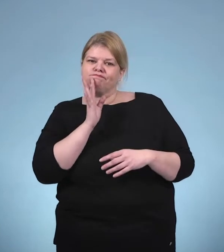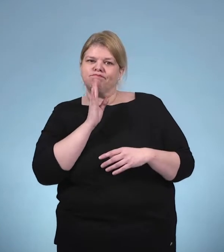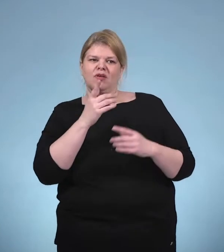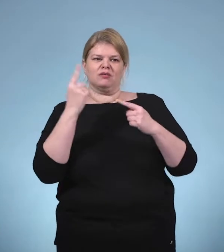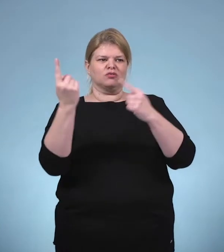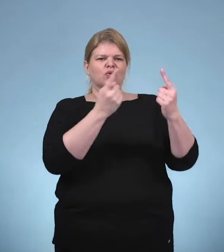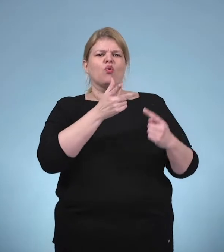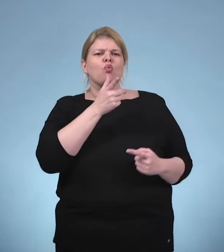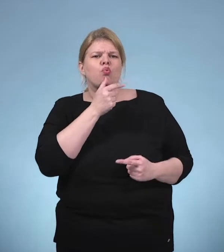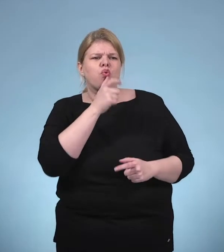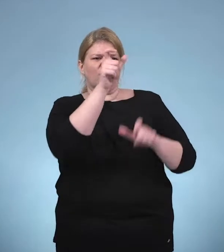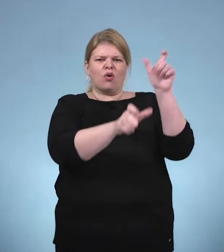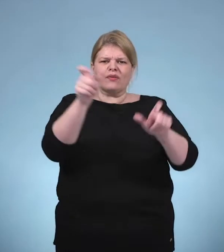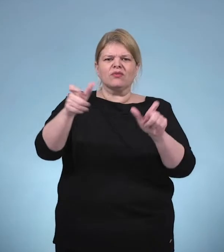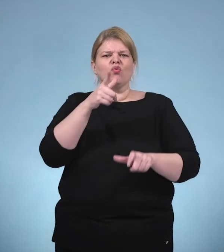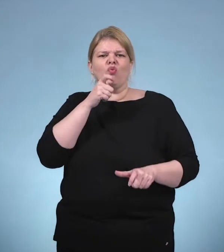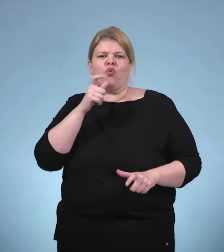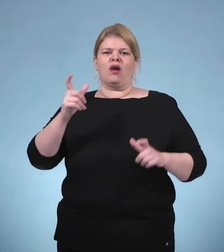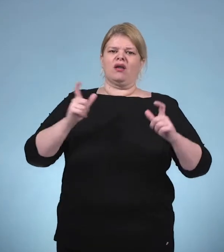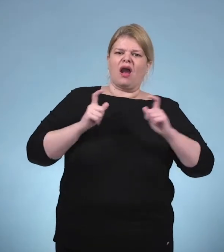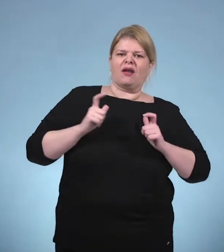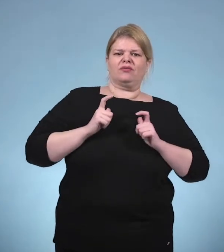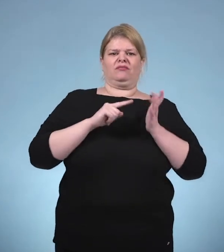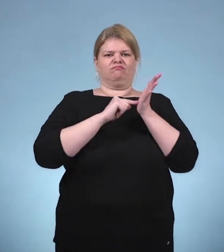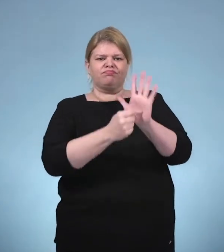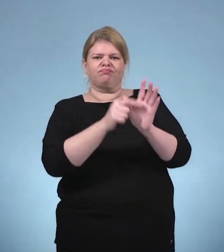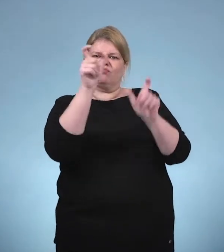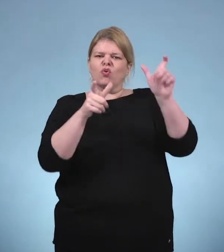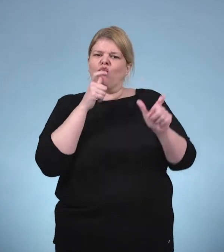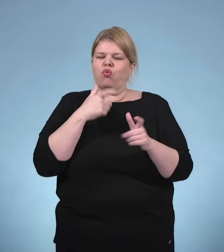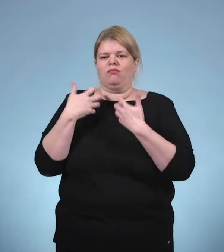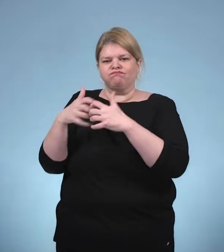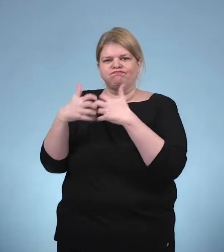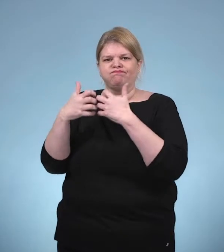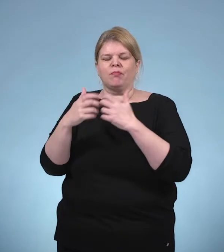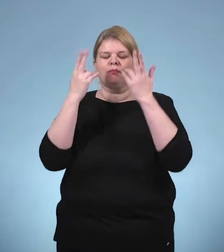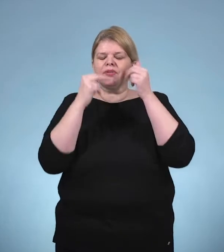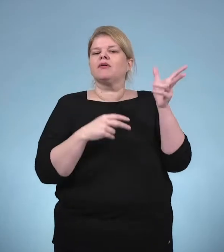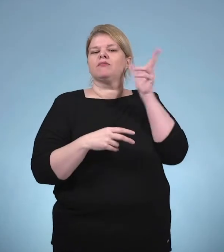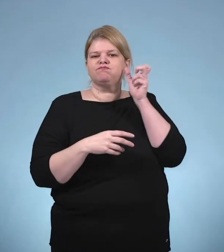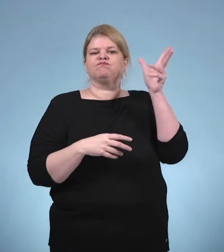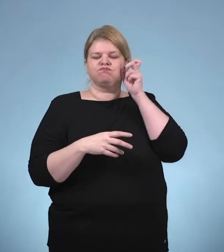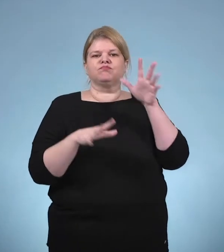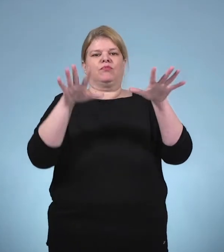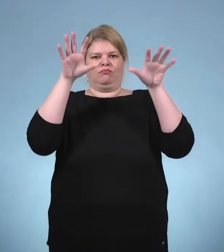Where is the scene set? Who are the characters? How do they relate to each other? While playing the scene, the actors can describe